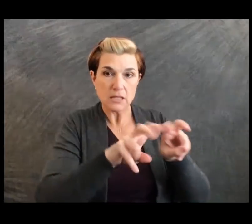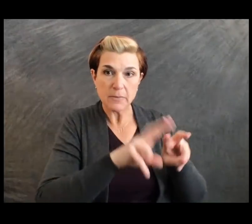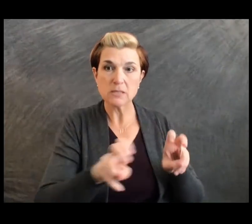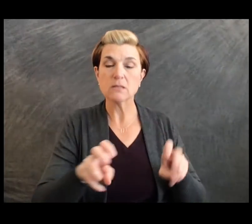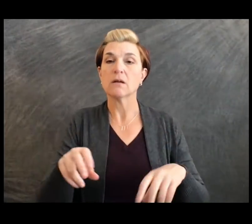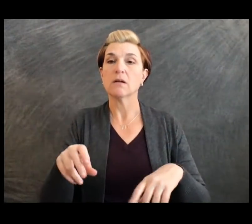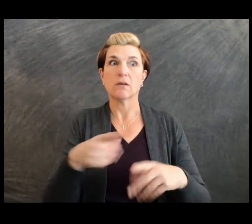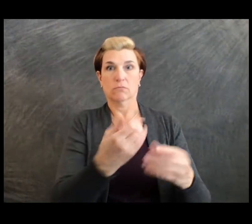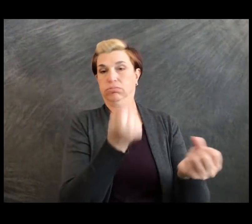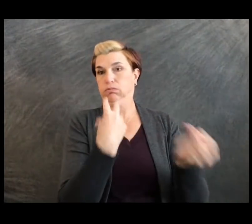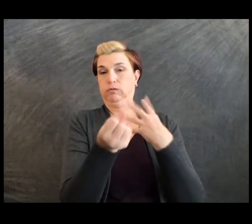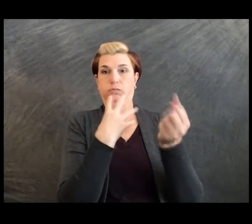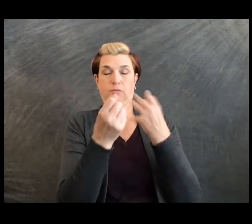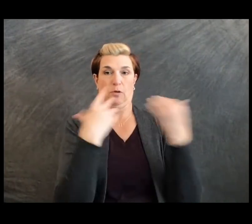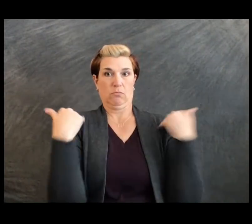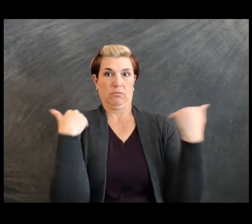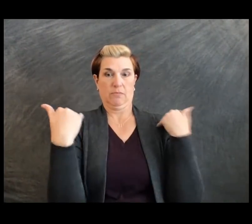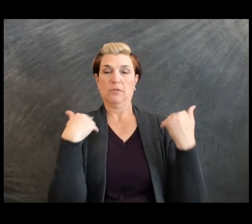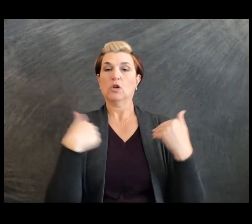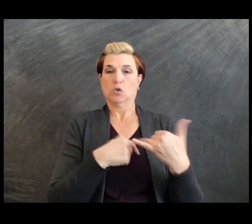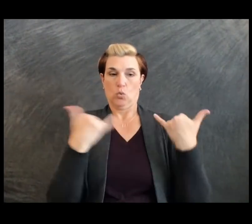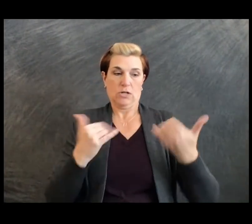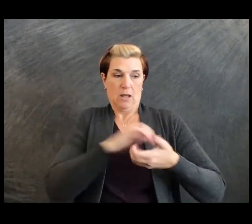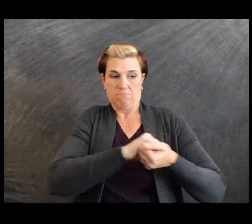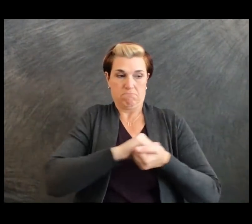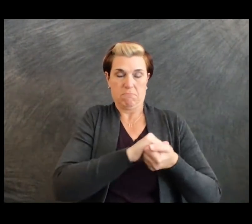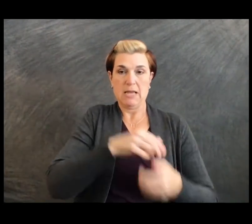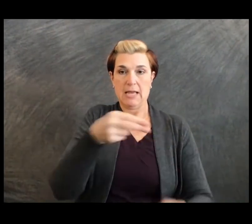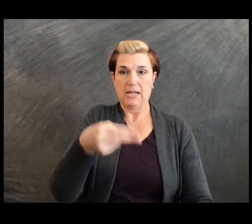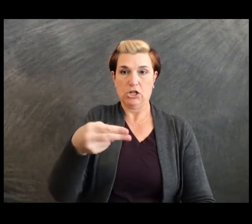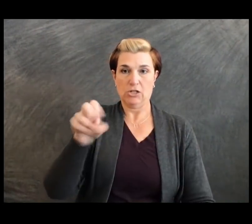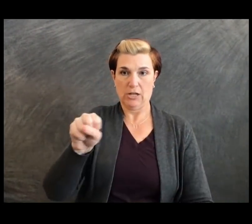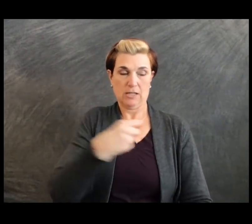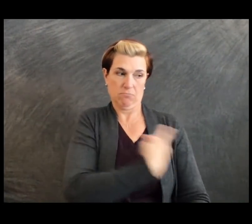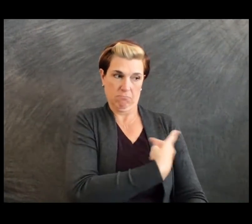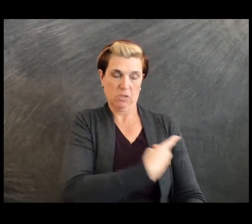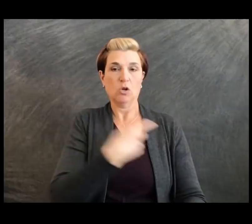lockstep with HHS to answer these requests but we will do whatever is